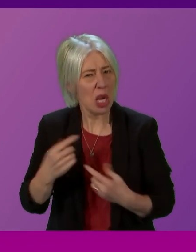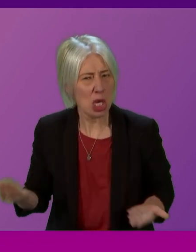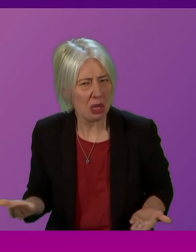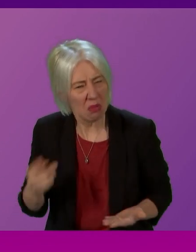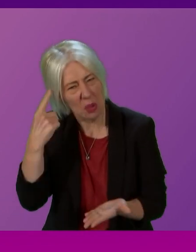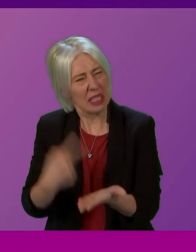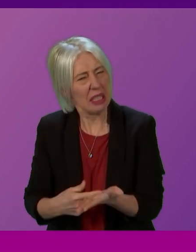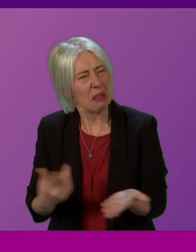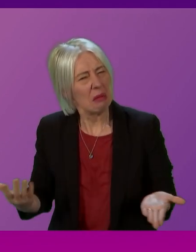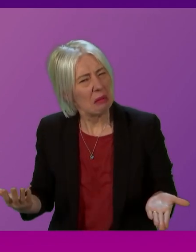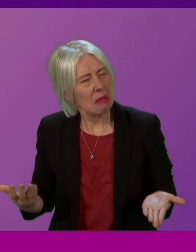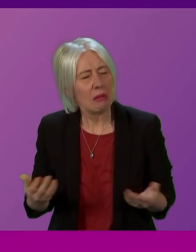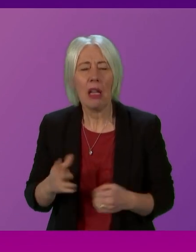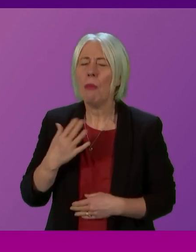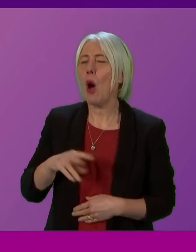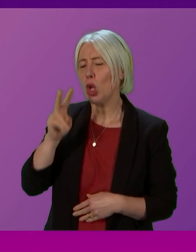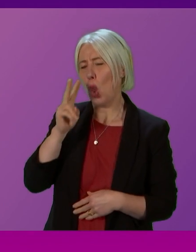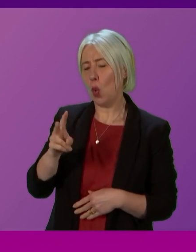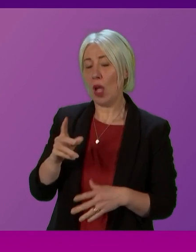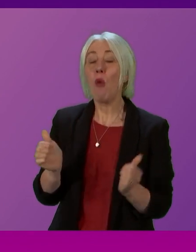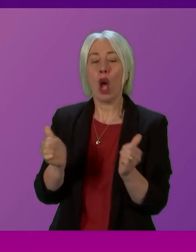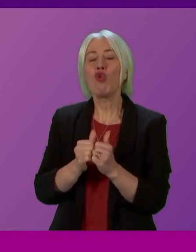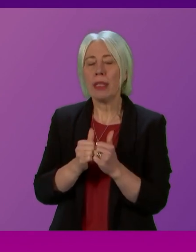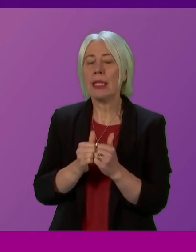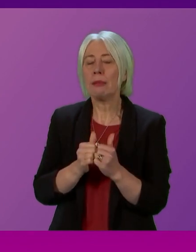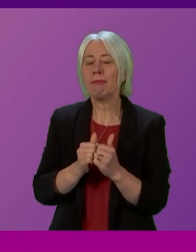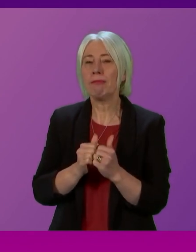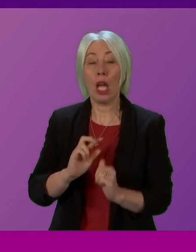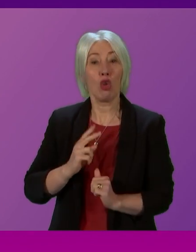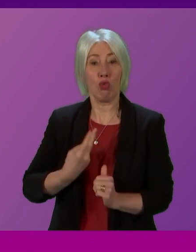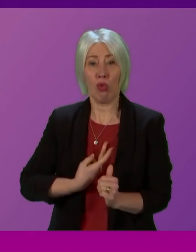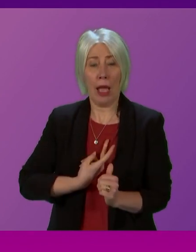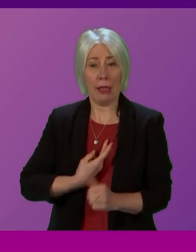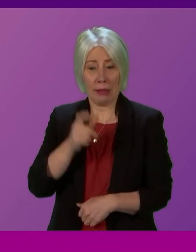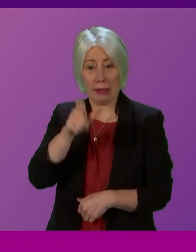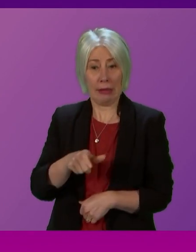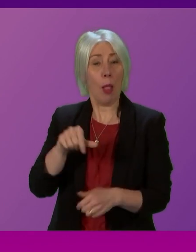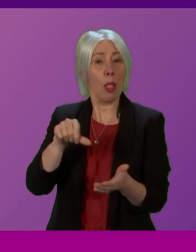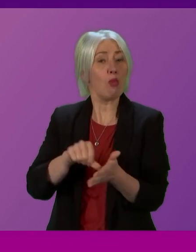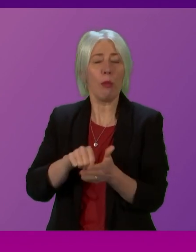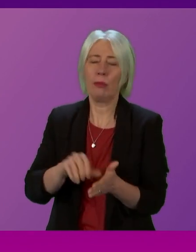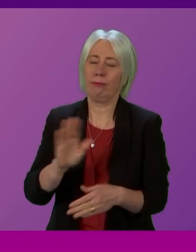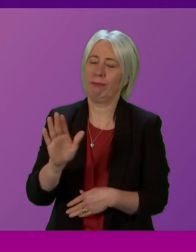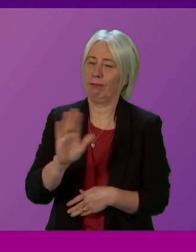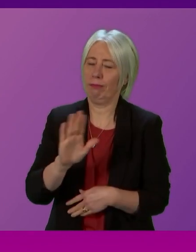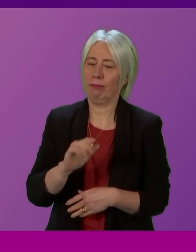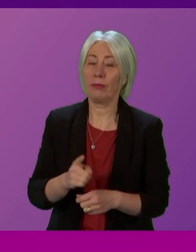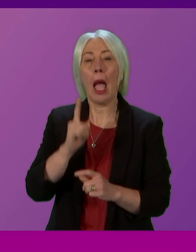I want to look at an area where we agree, which is that trans people are not the problem here. However, here is where we disagree.